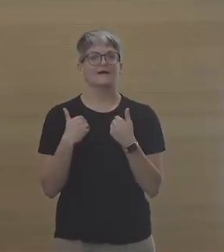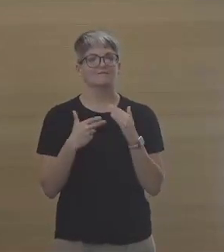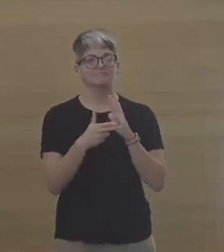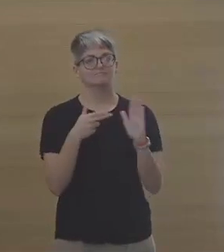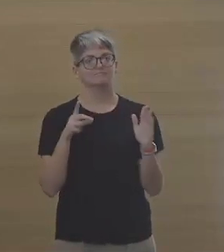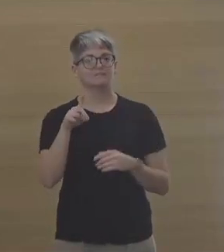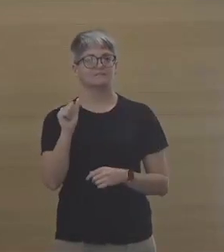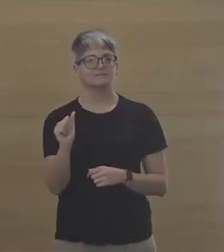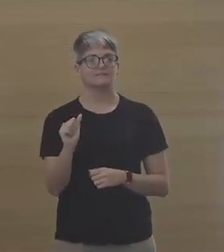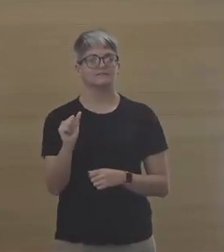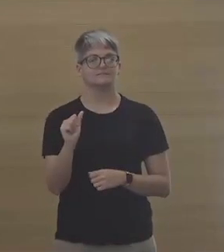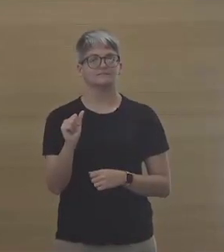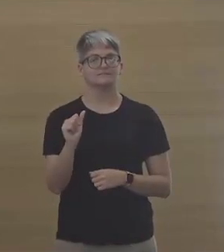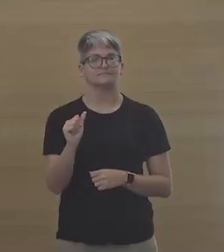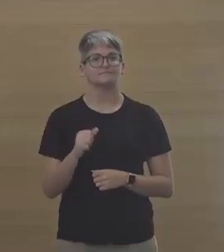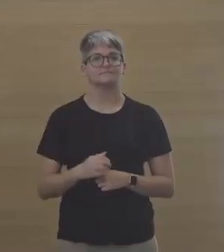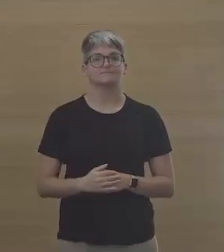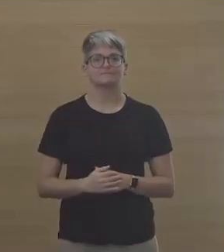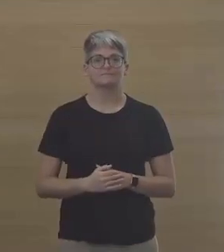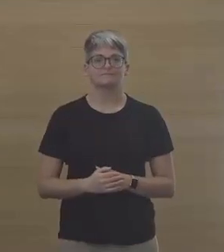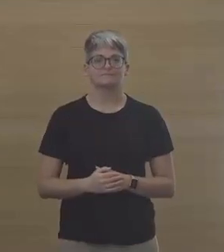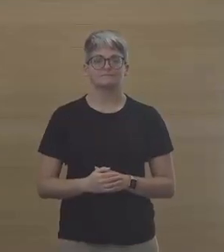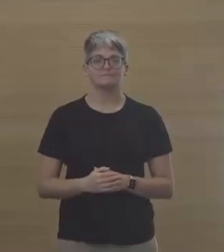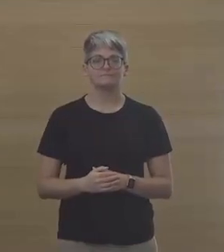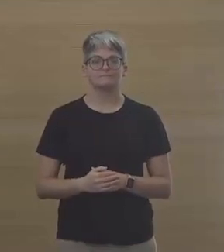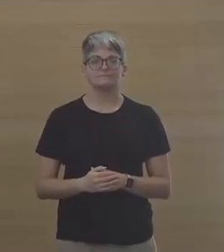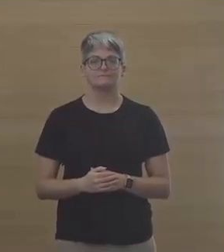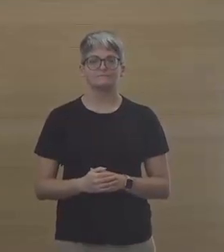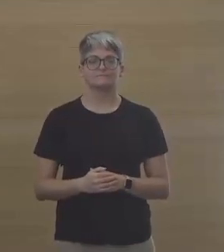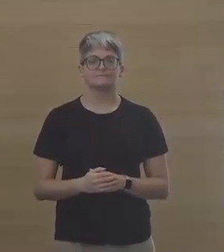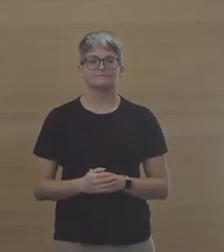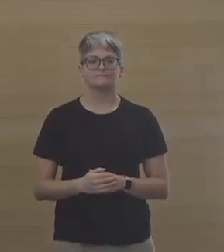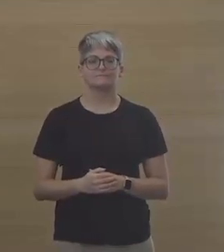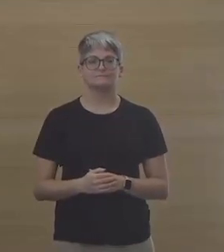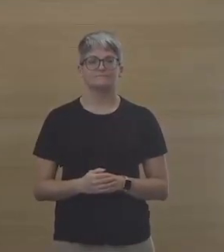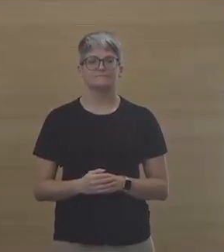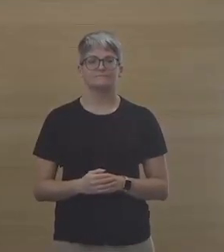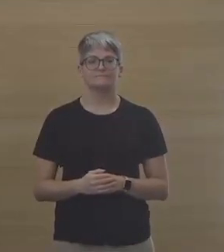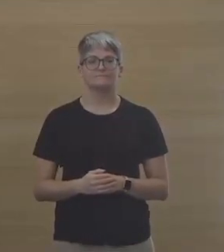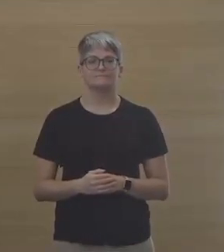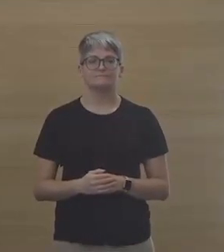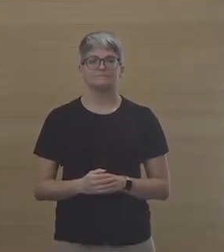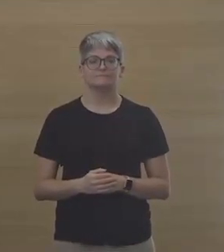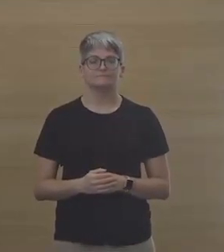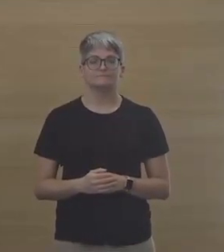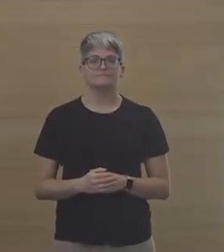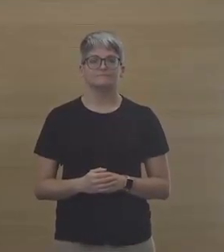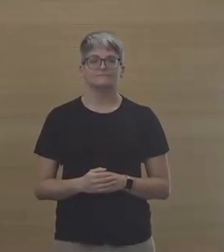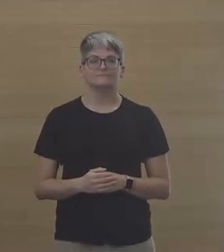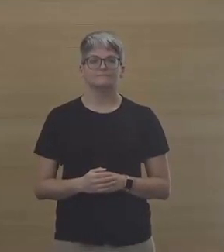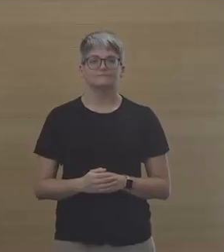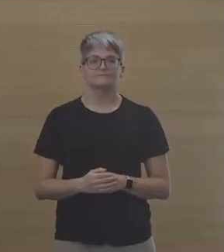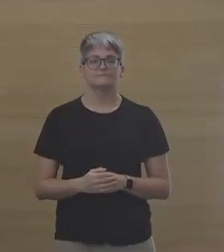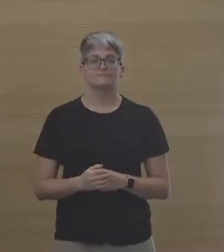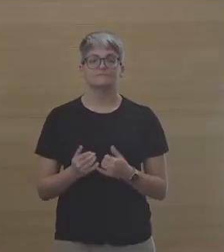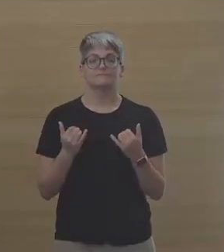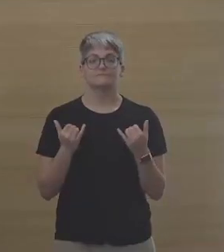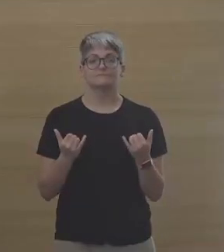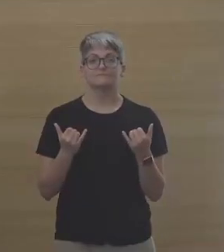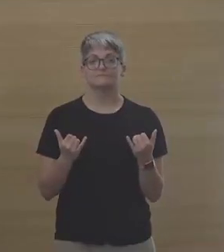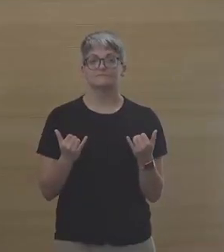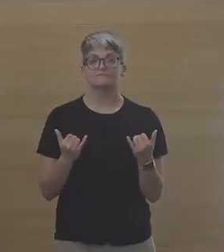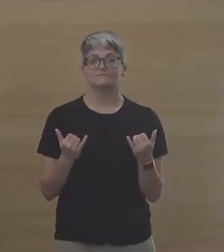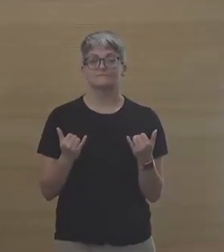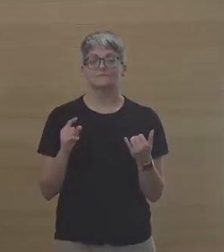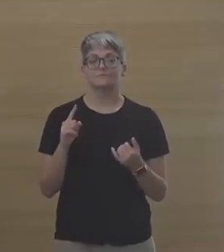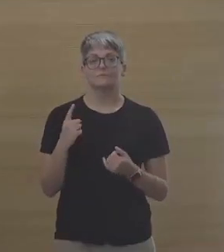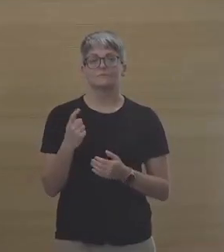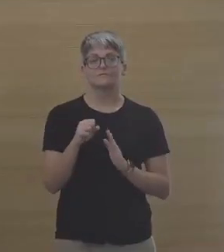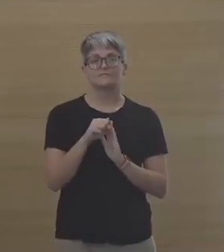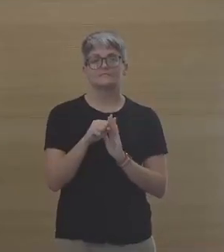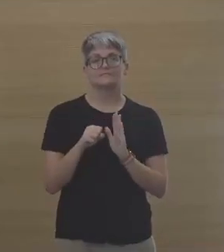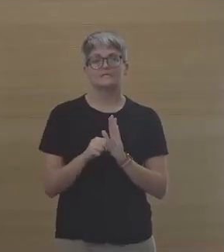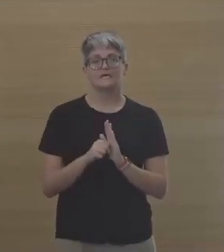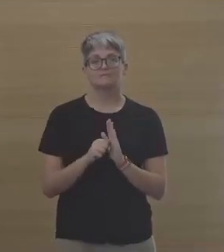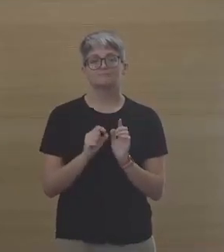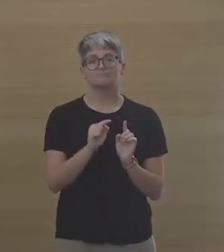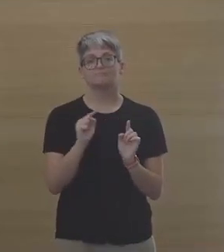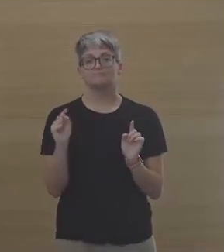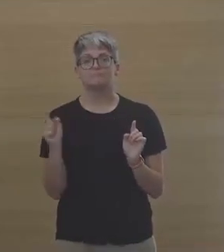Currently the only states that have any type of legislation,